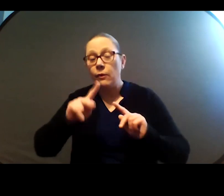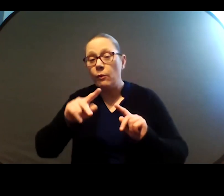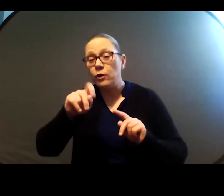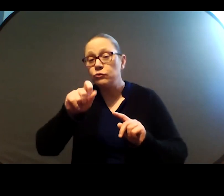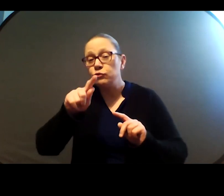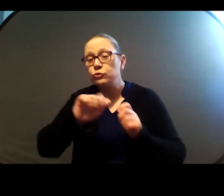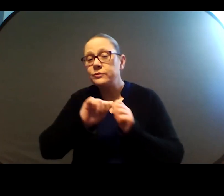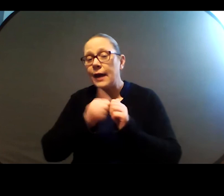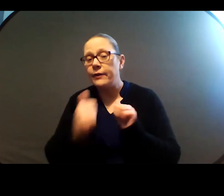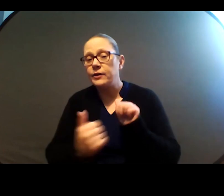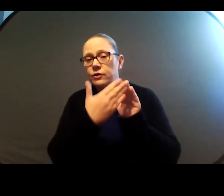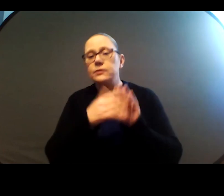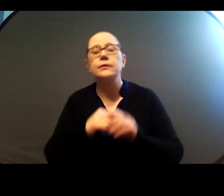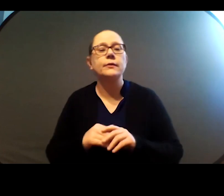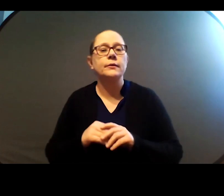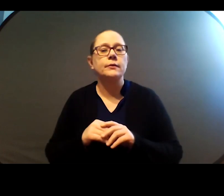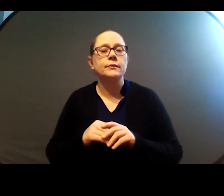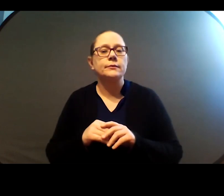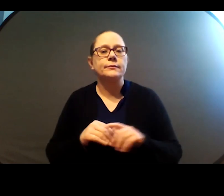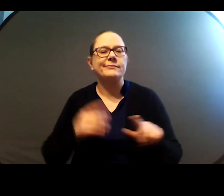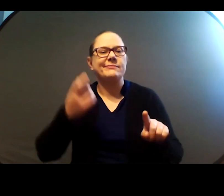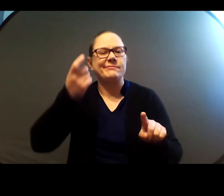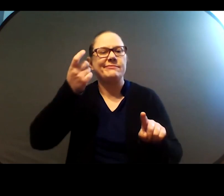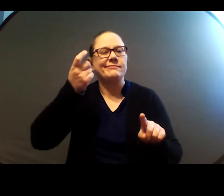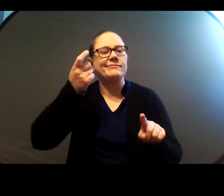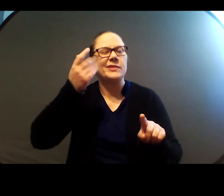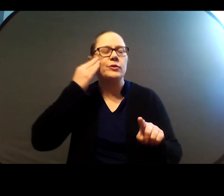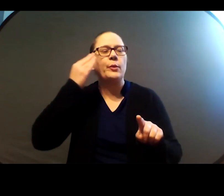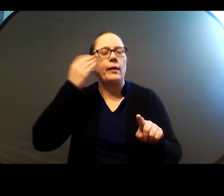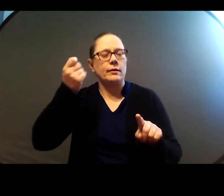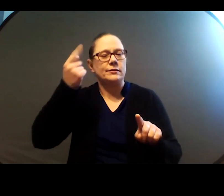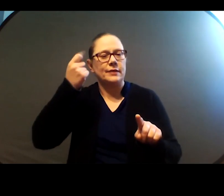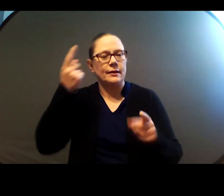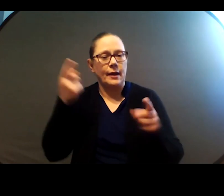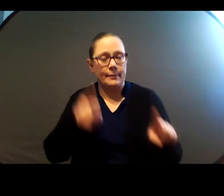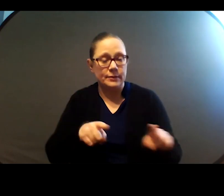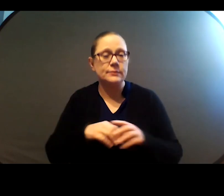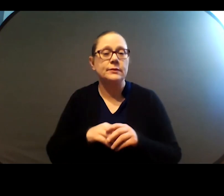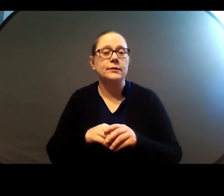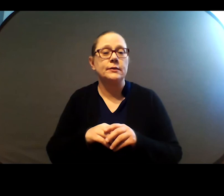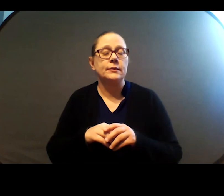Yeah, well first just to be aware of it and cognizant of it I think that so many of our